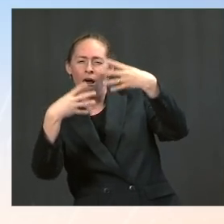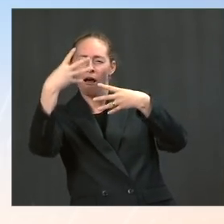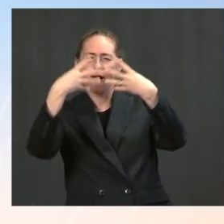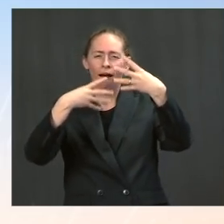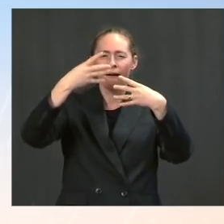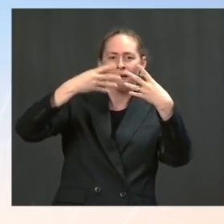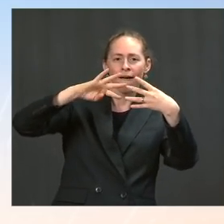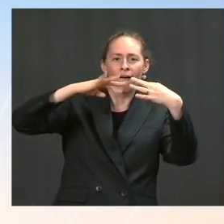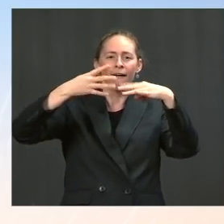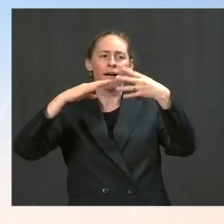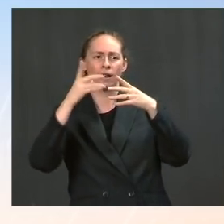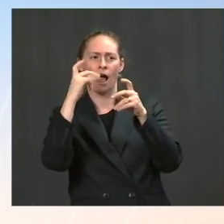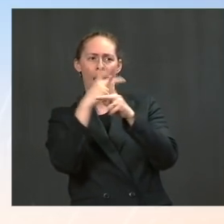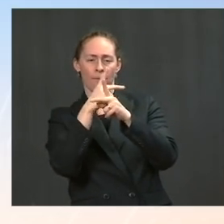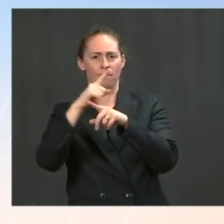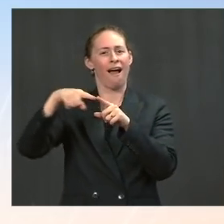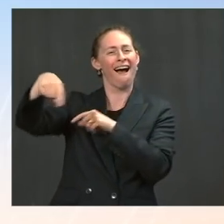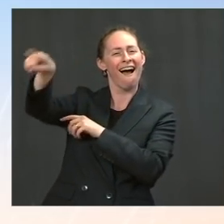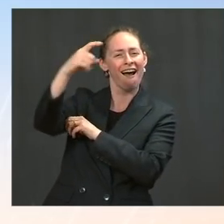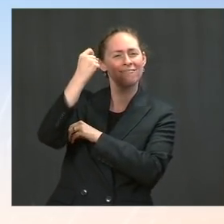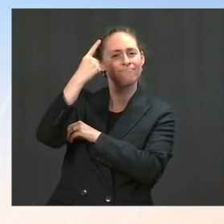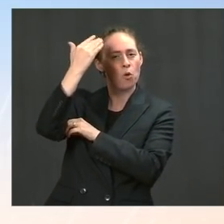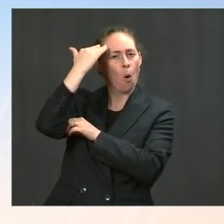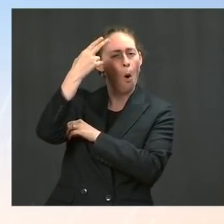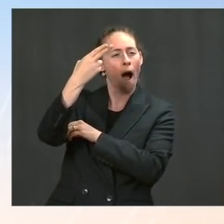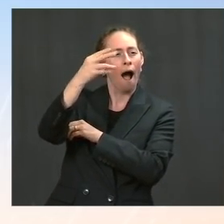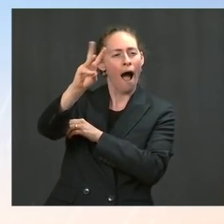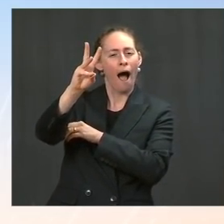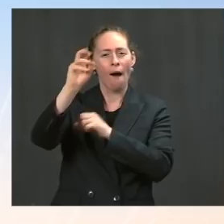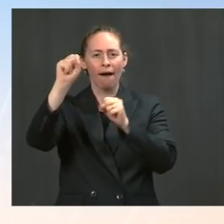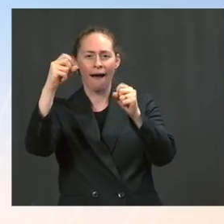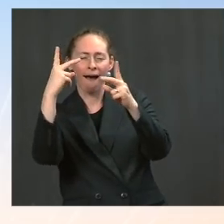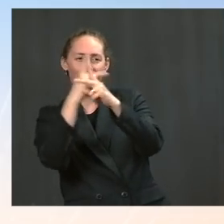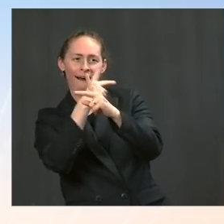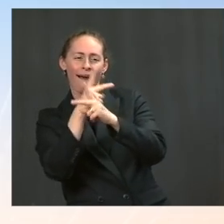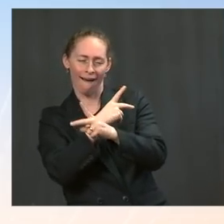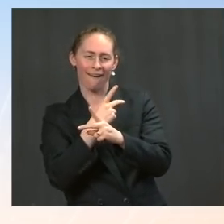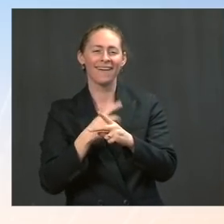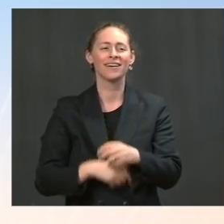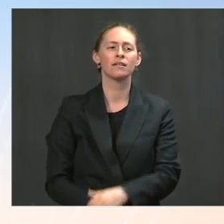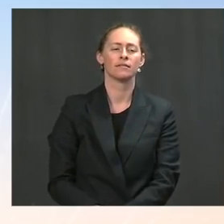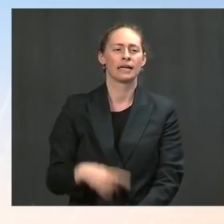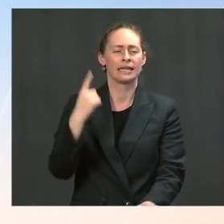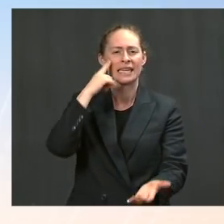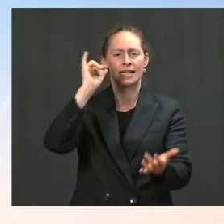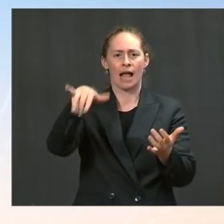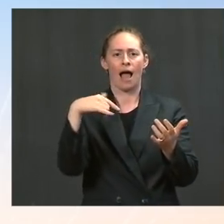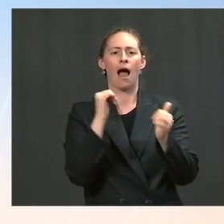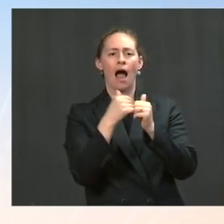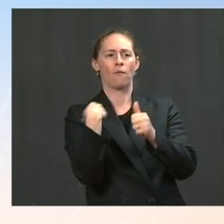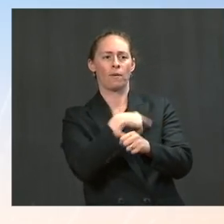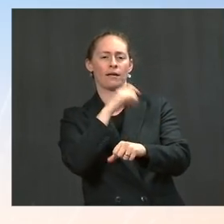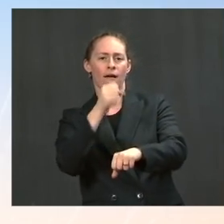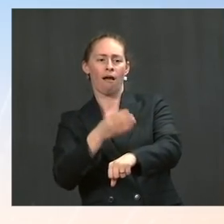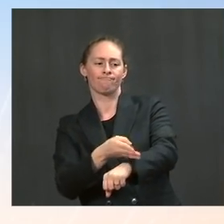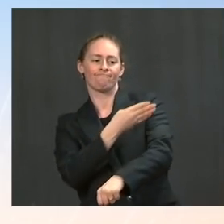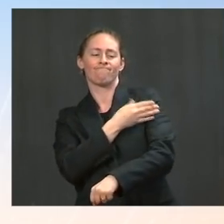that we think could be constructive for public health, for public information, for public -- and, you know, the right of the public to know.